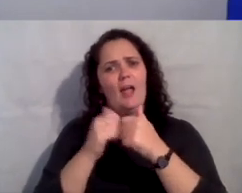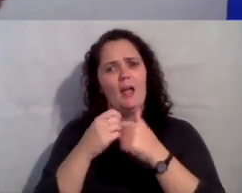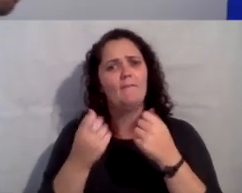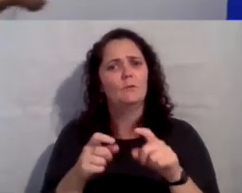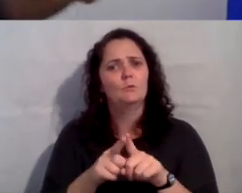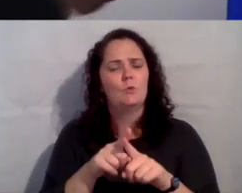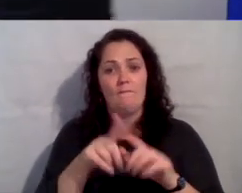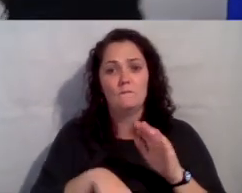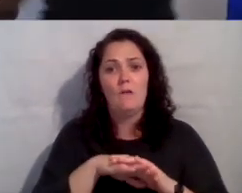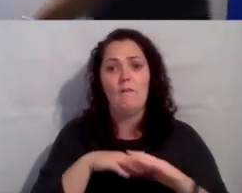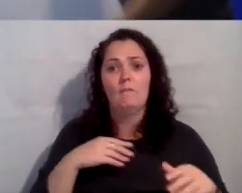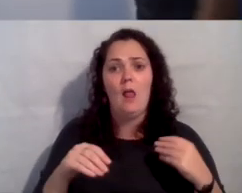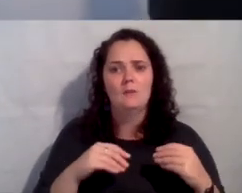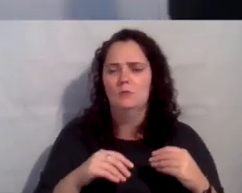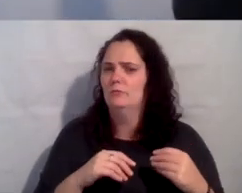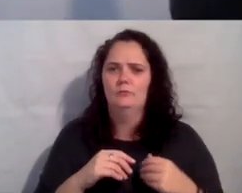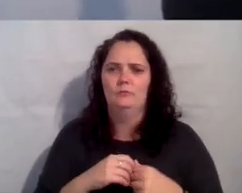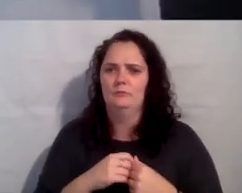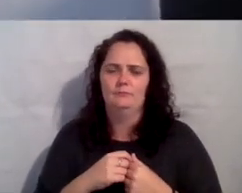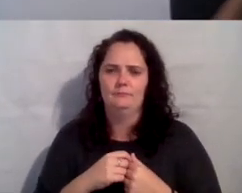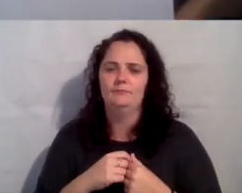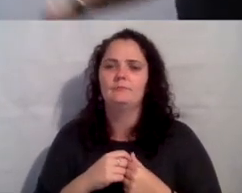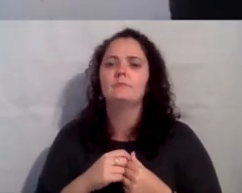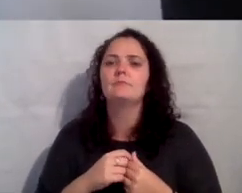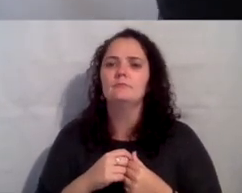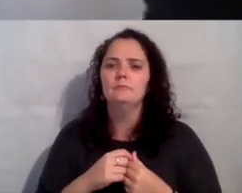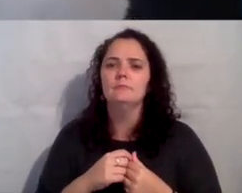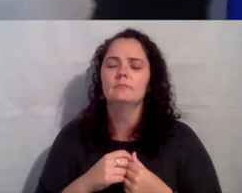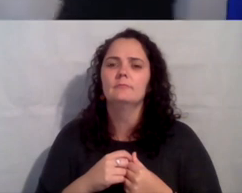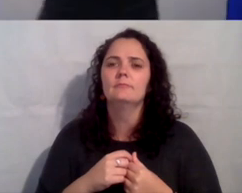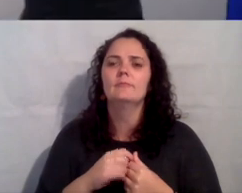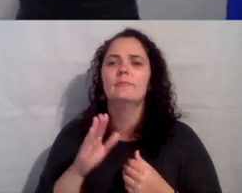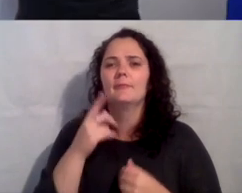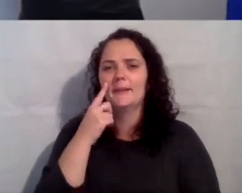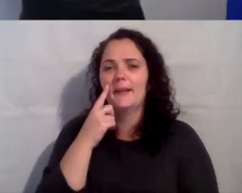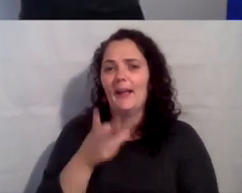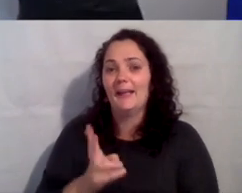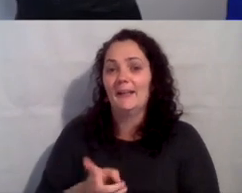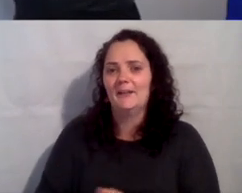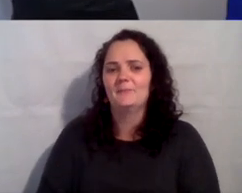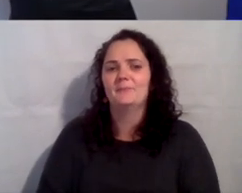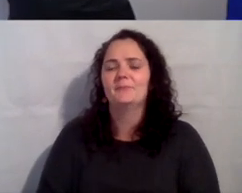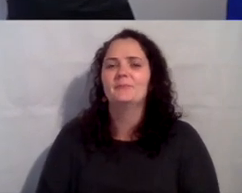So that's a little tip that you can try, is by massing together those convex lines. So let's try this again, let's flip it over,